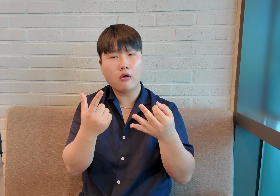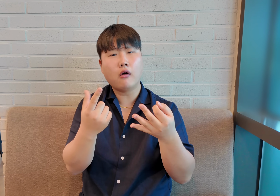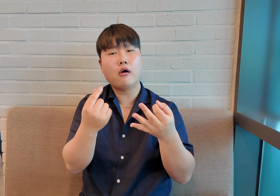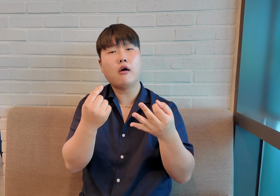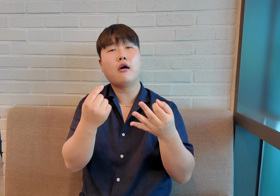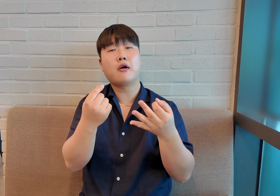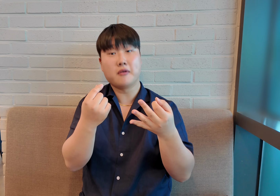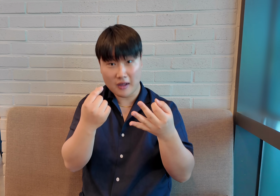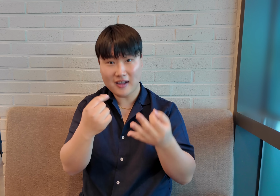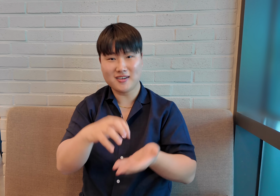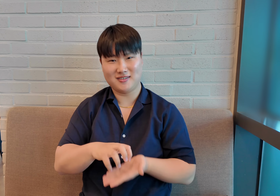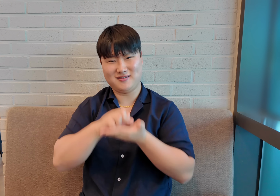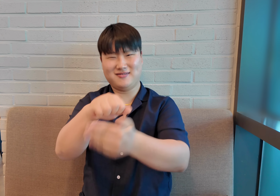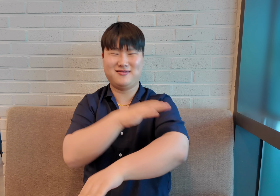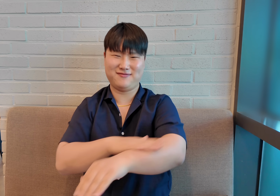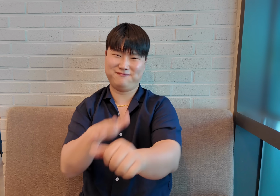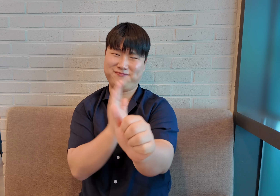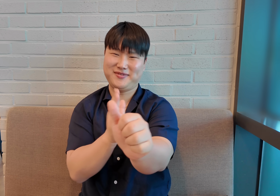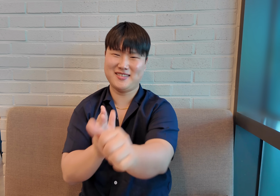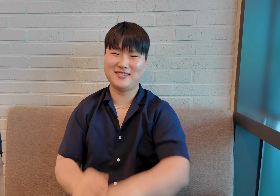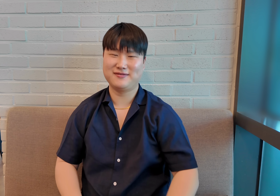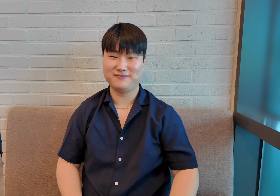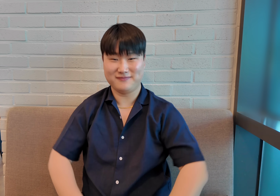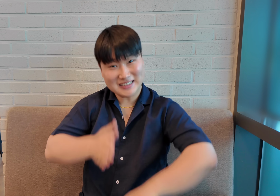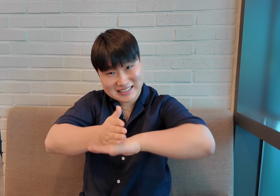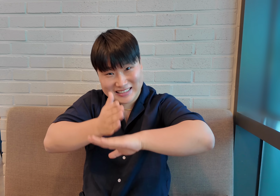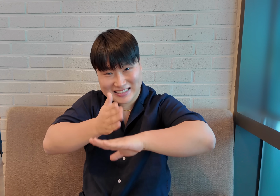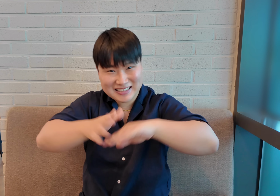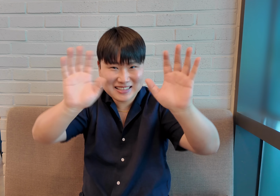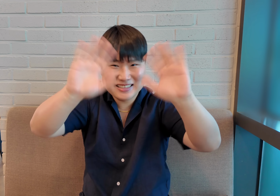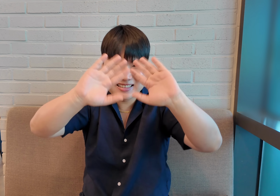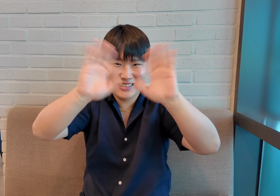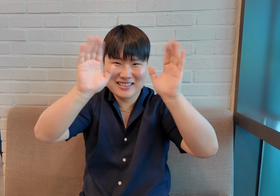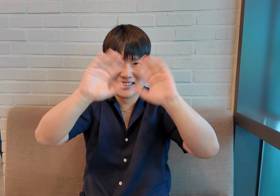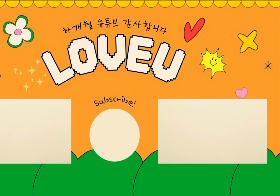say, 'Oh, that's right,' empathize with it and accept it well. i look forward to. Thank you! Bye~~